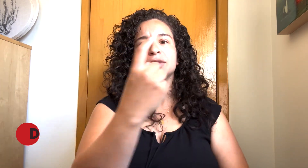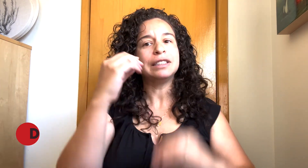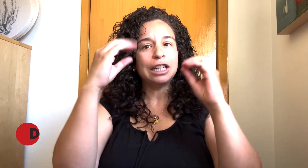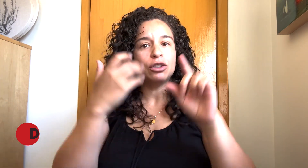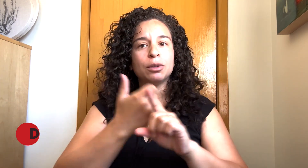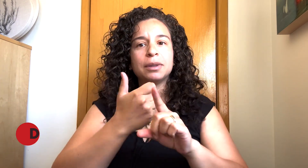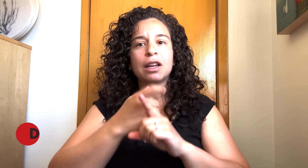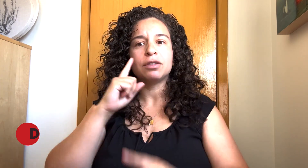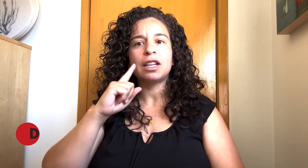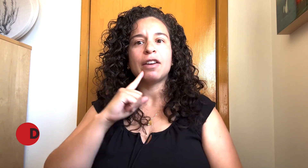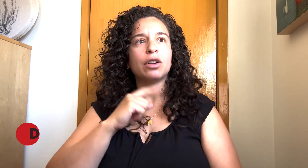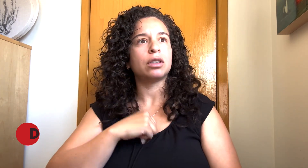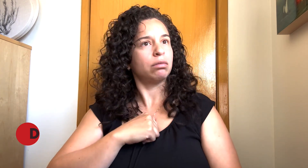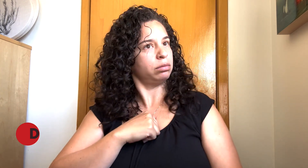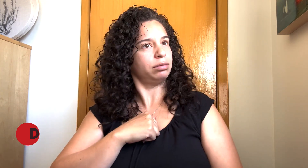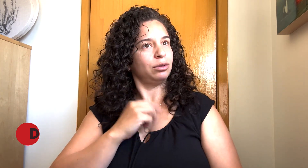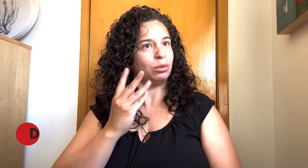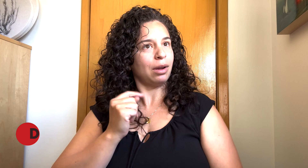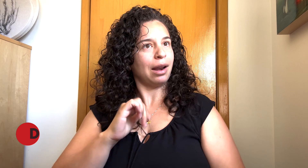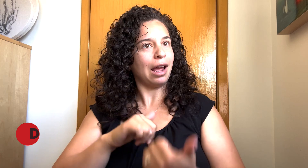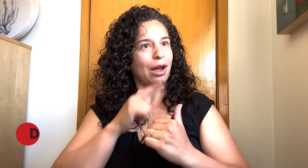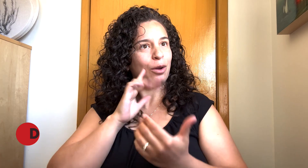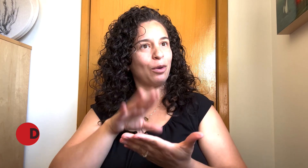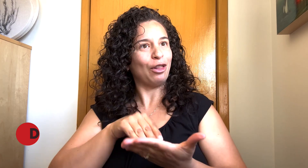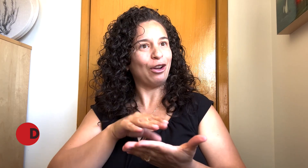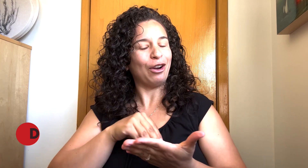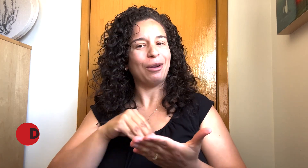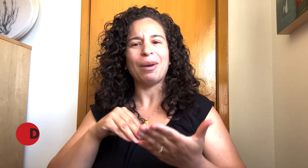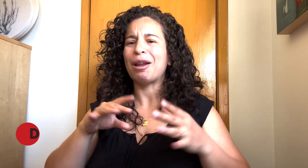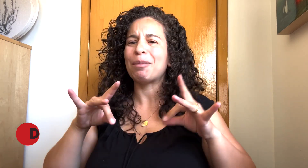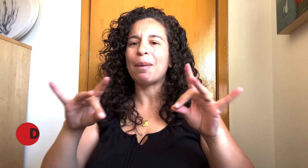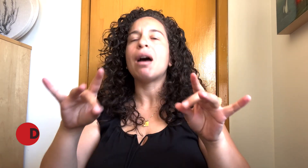Thinking to myself, how would we learn? But it was so natural and